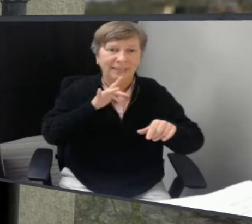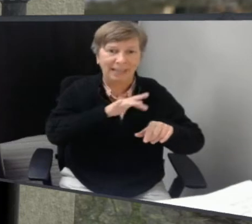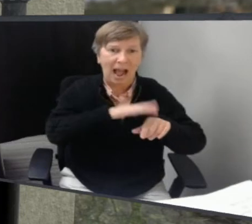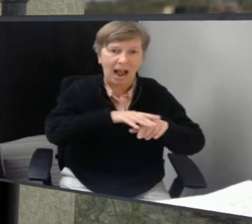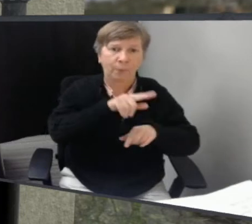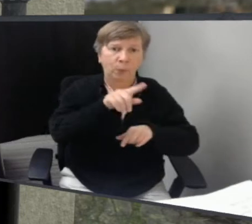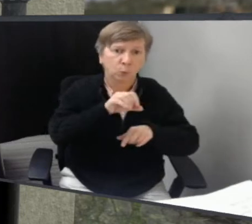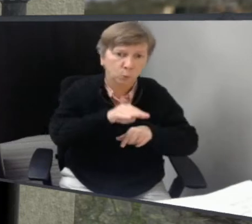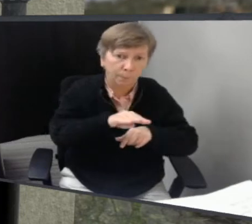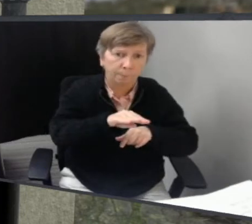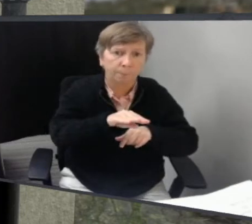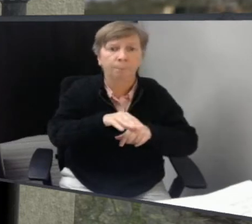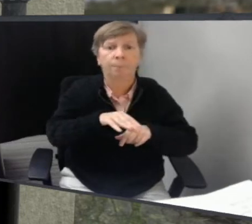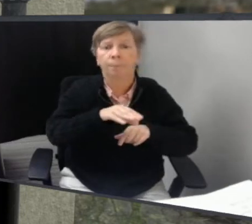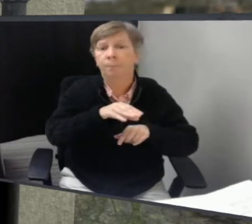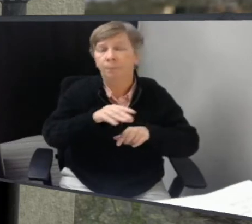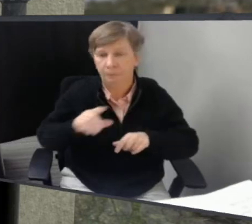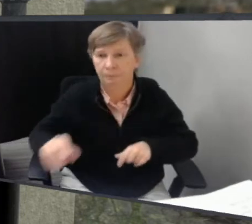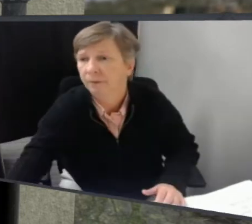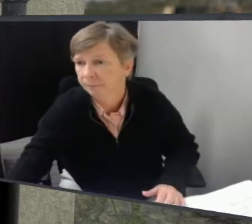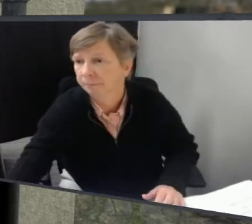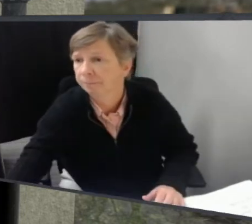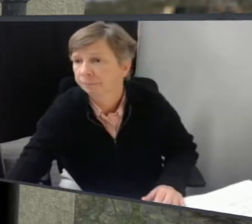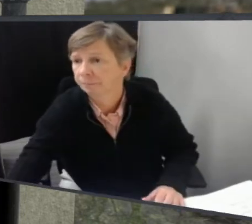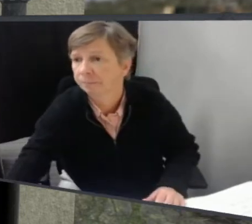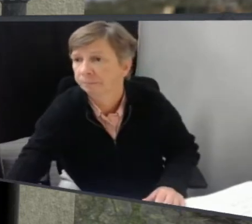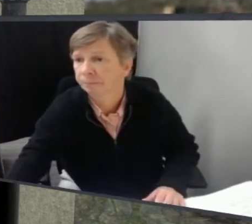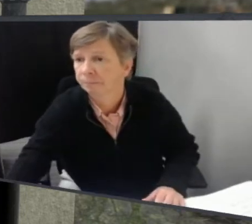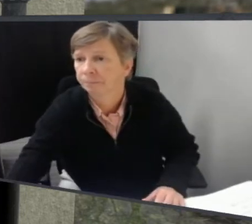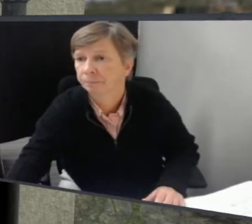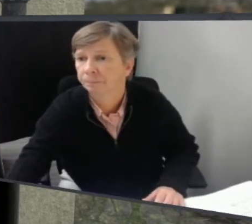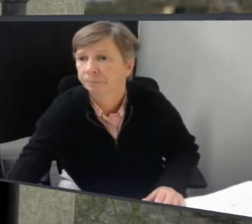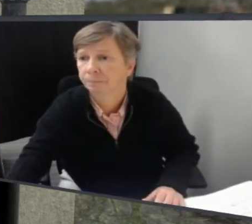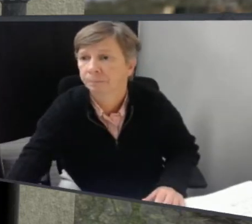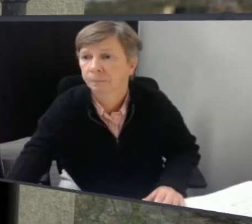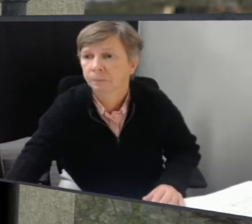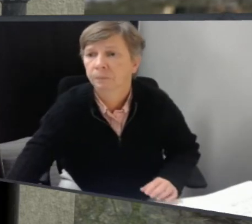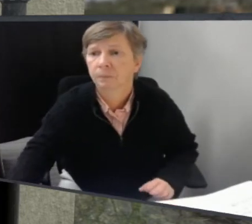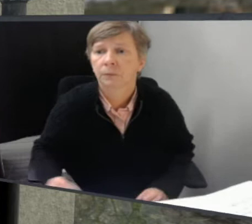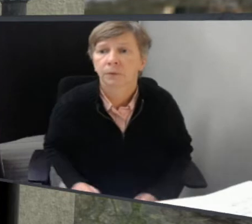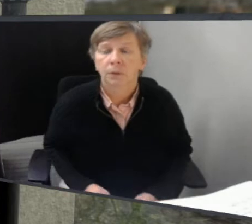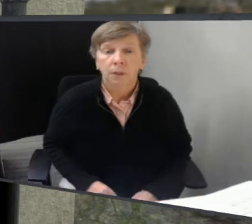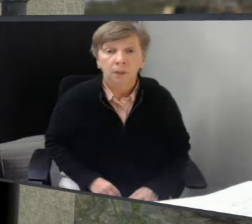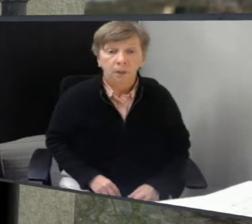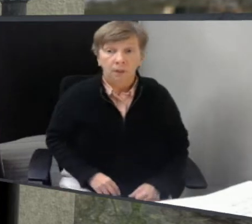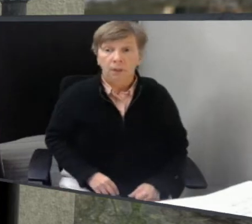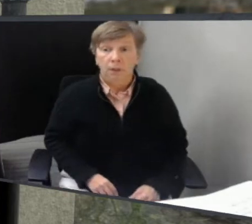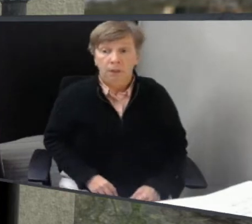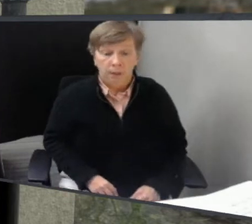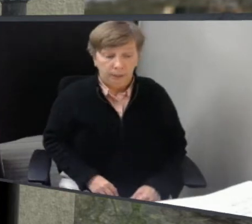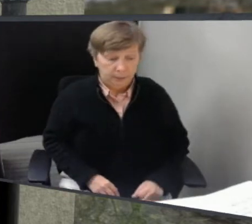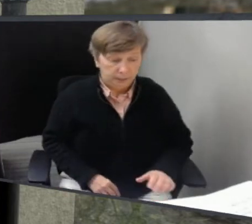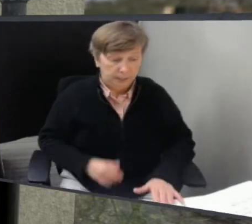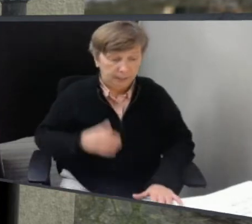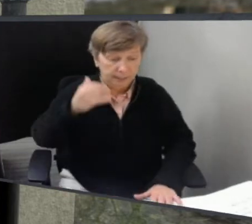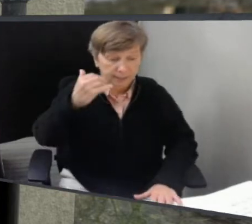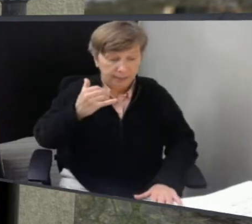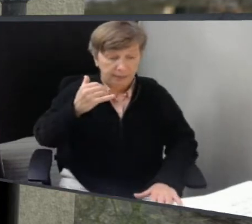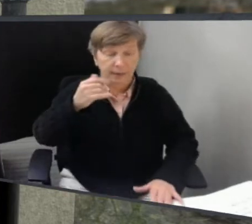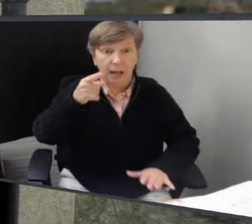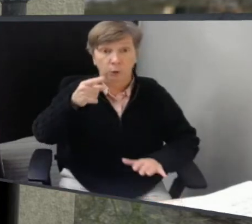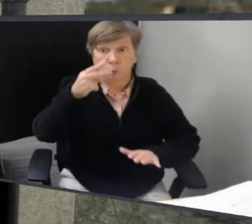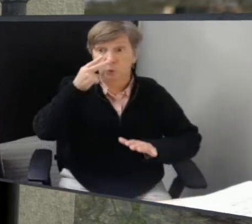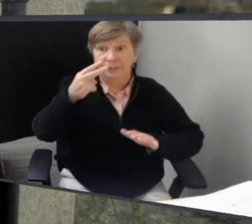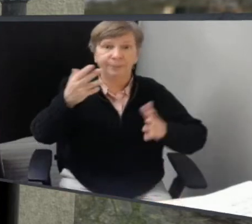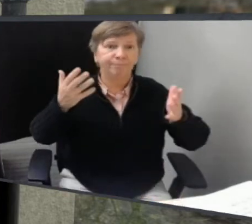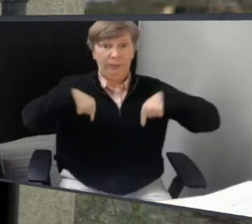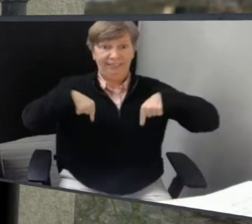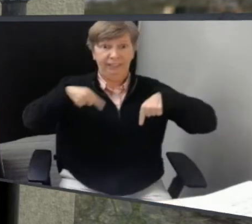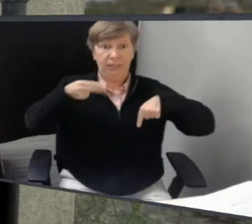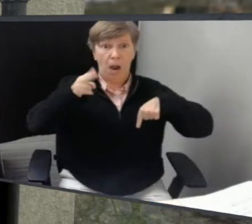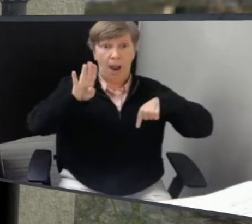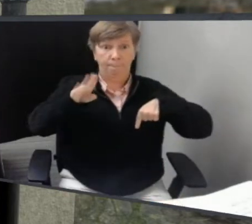will see the chat right away that says, Please click on this zoom link, please click here, and so on.